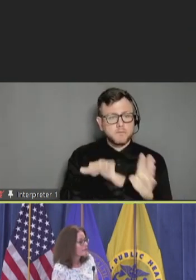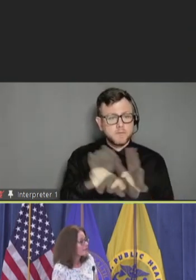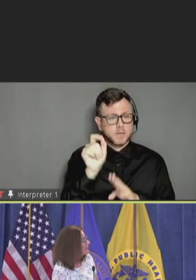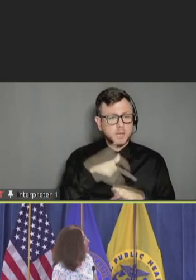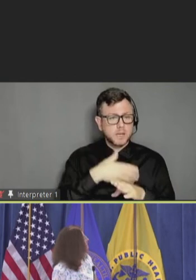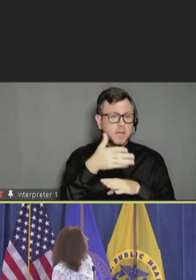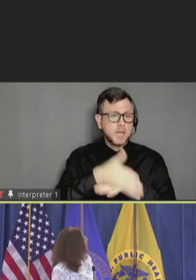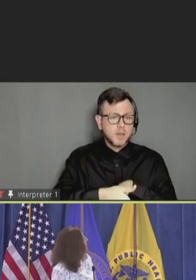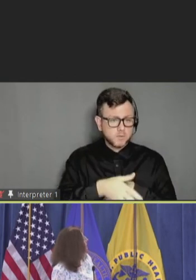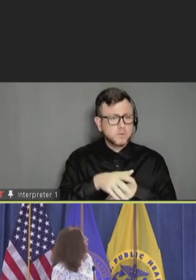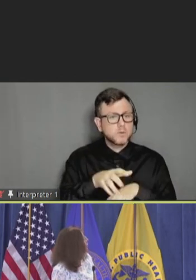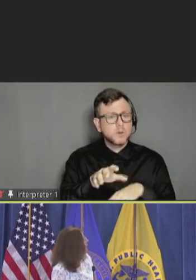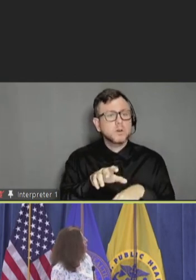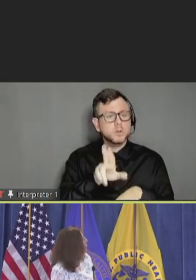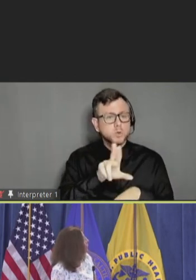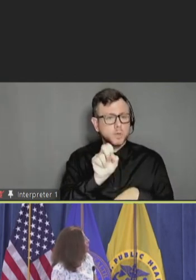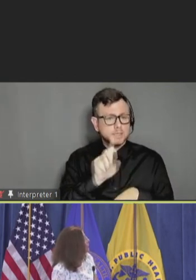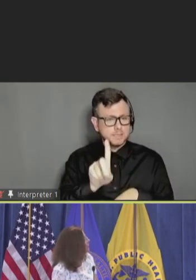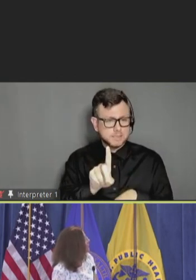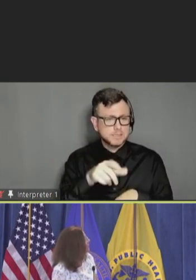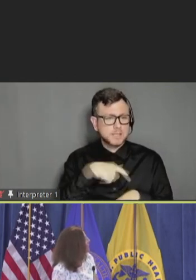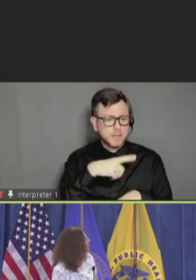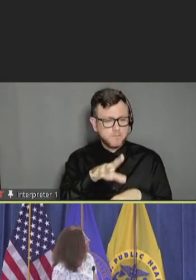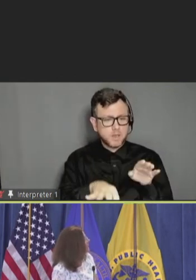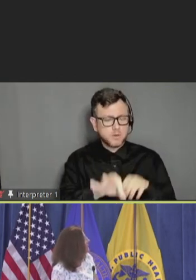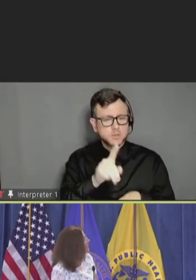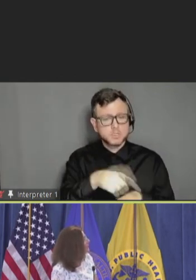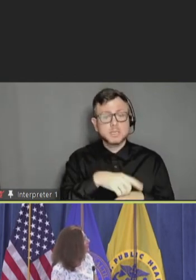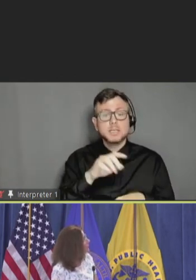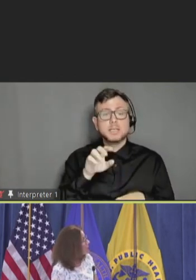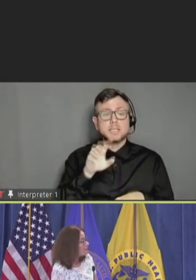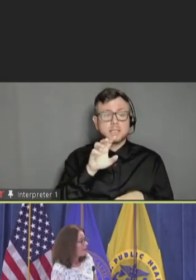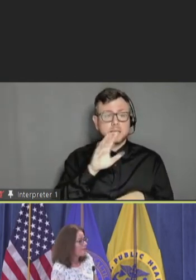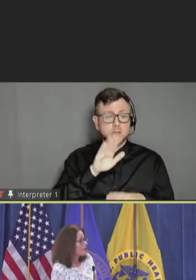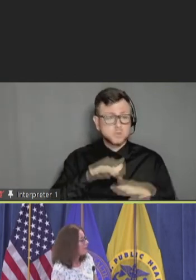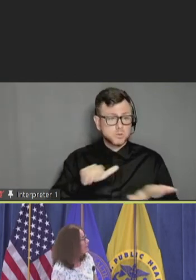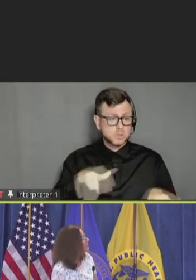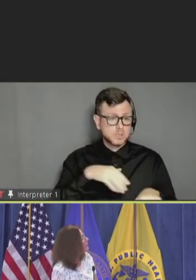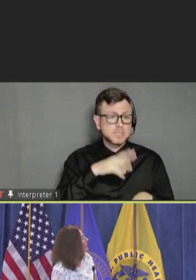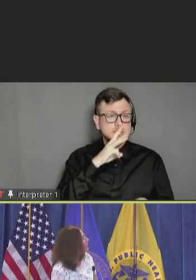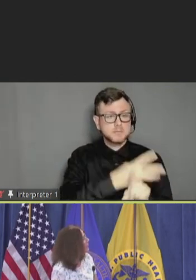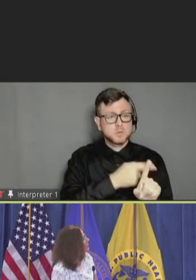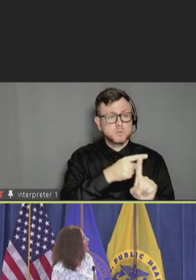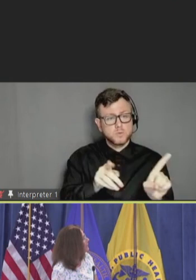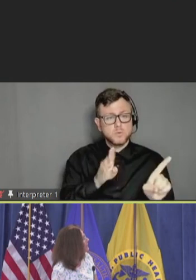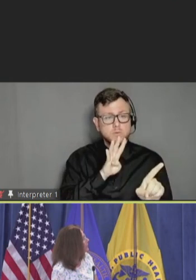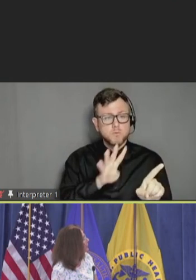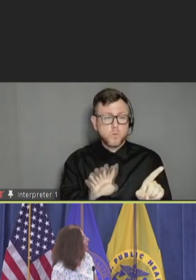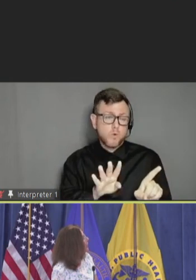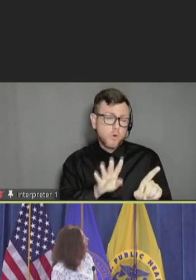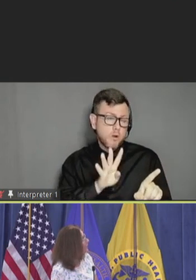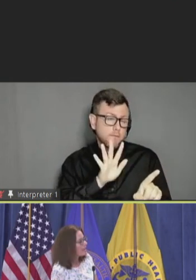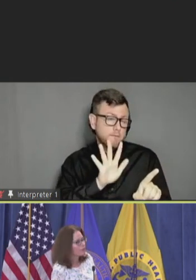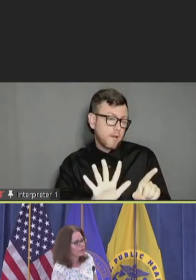Among children 6 months to 4 to 5 years, there were no safety signals for any outcome in